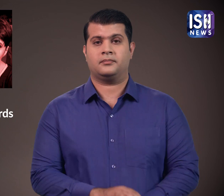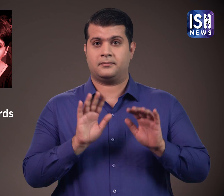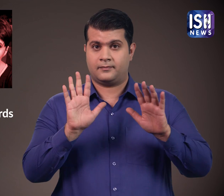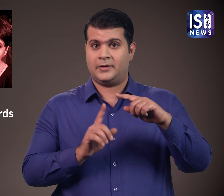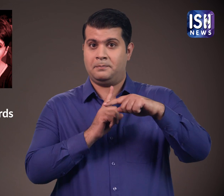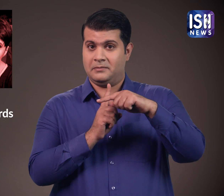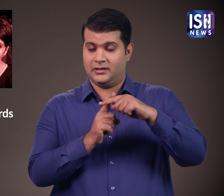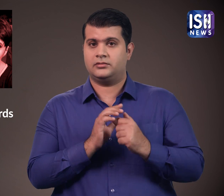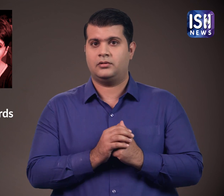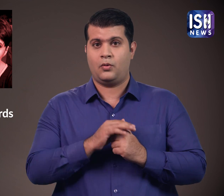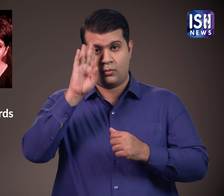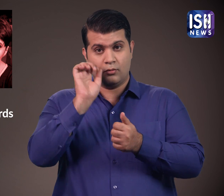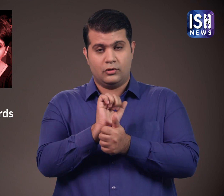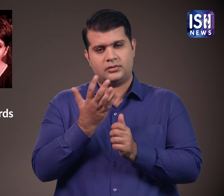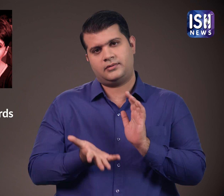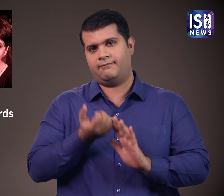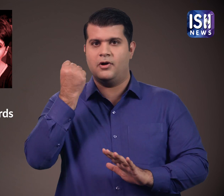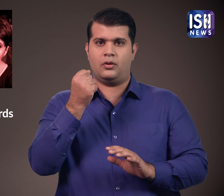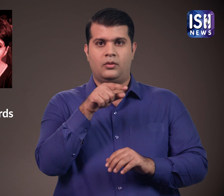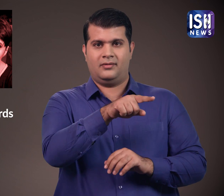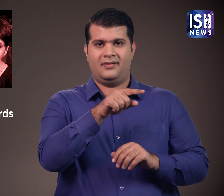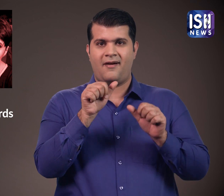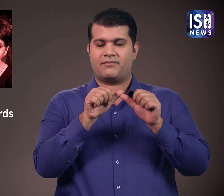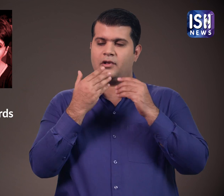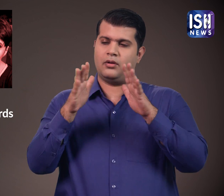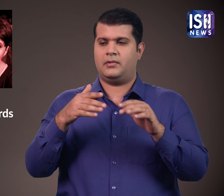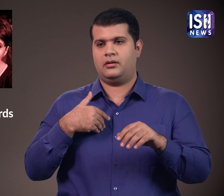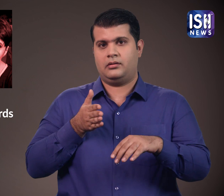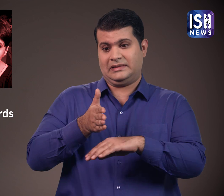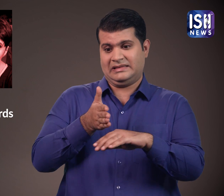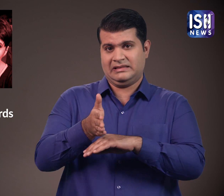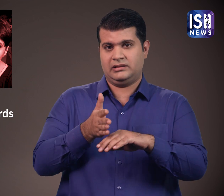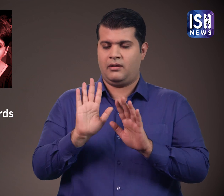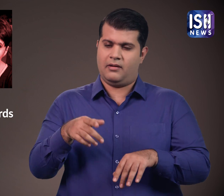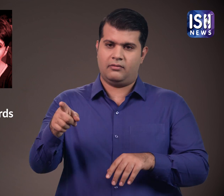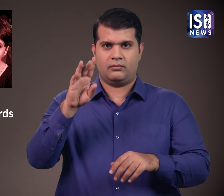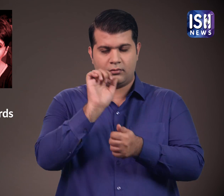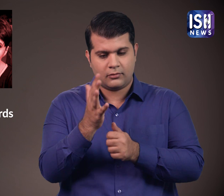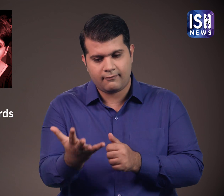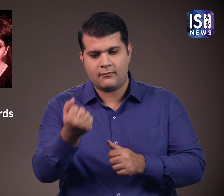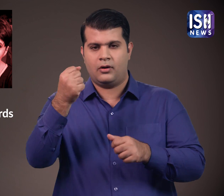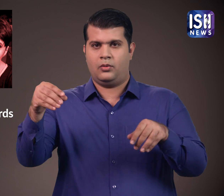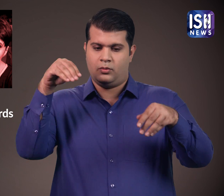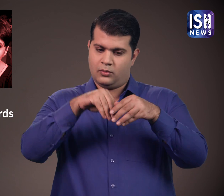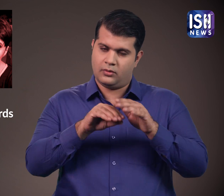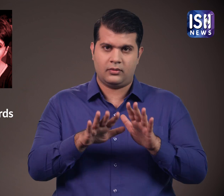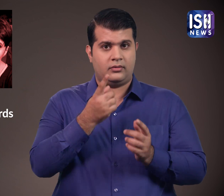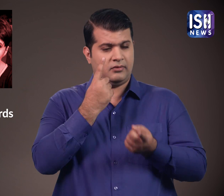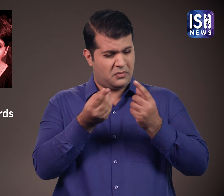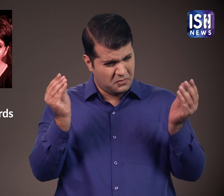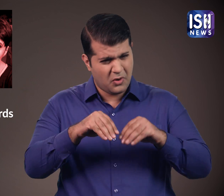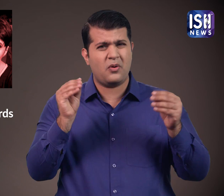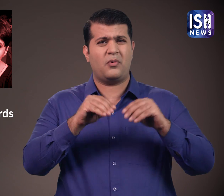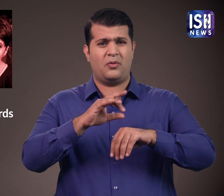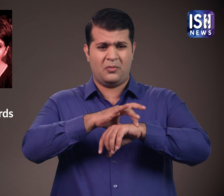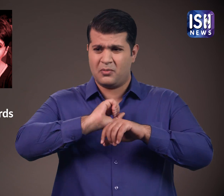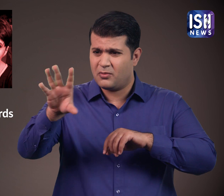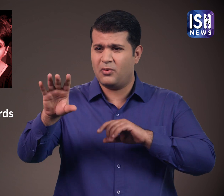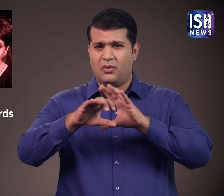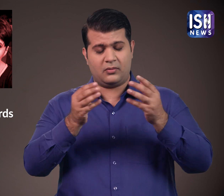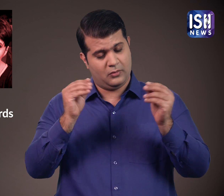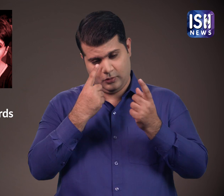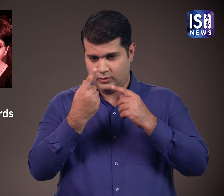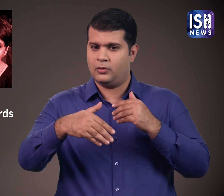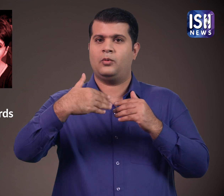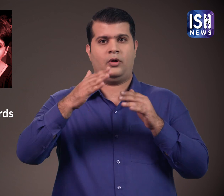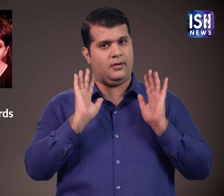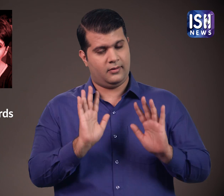The cops hav found the mini saw and are currently investigating bones.